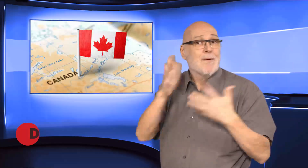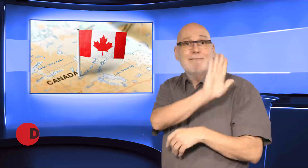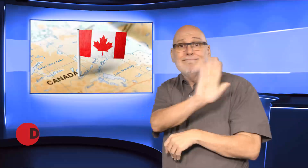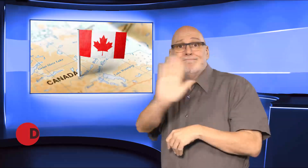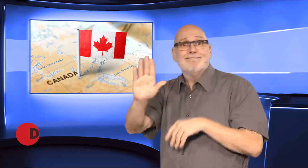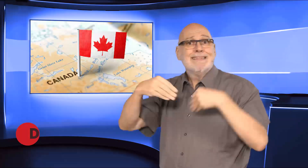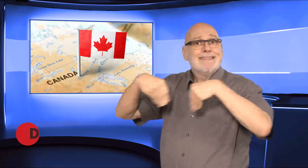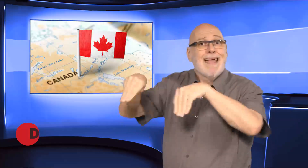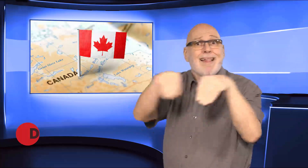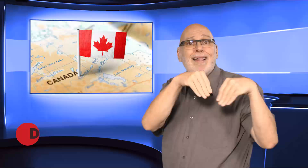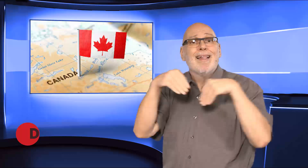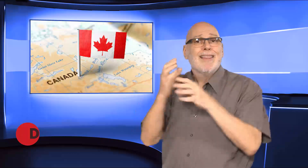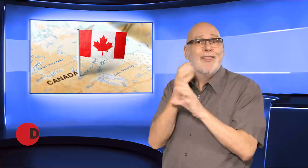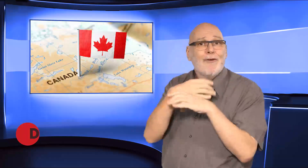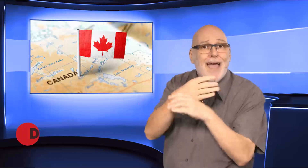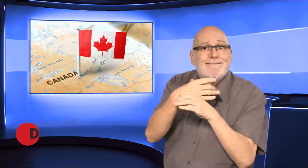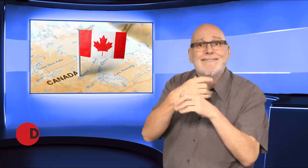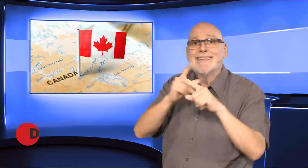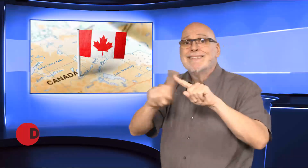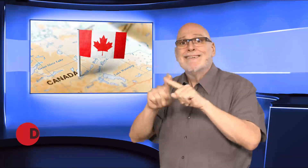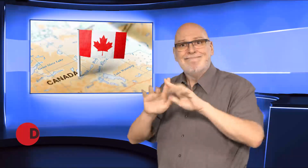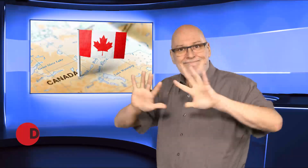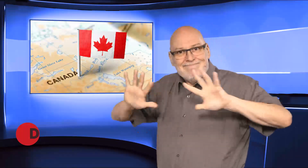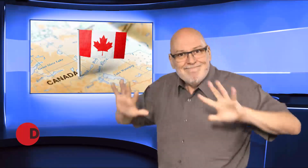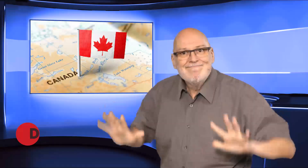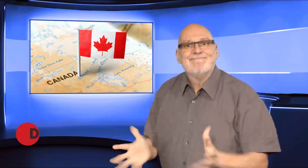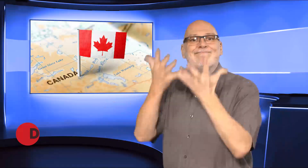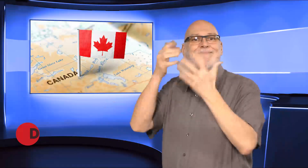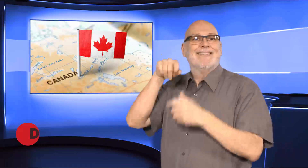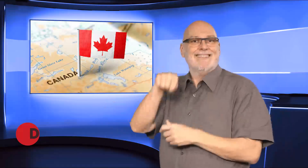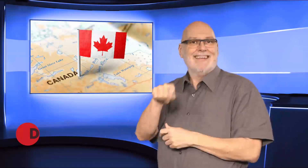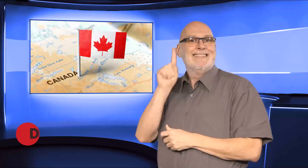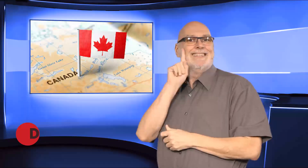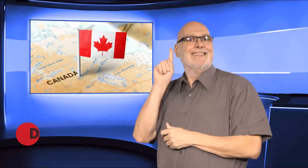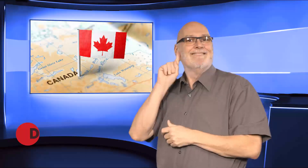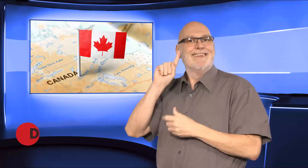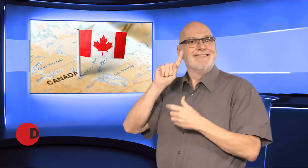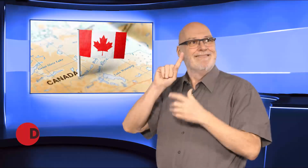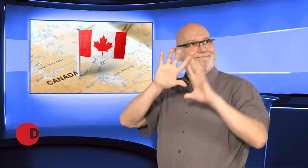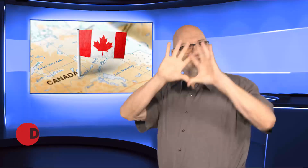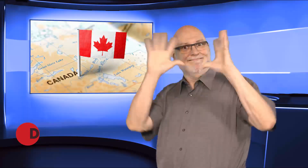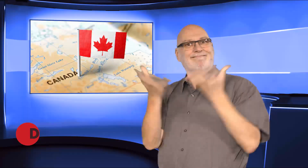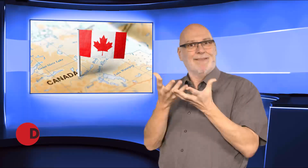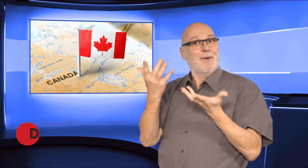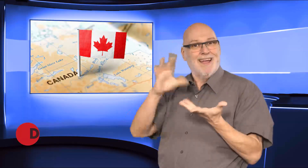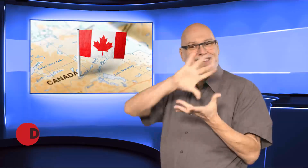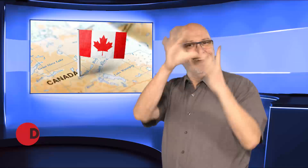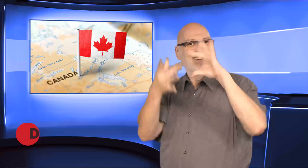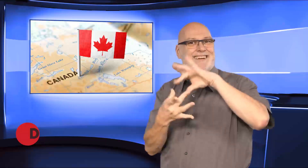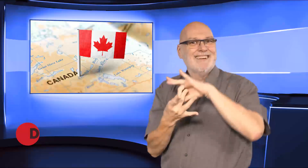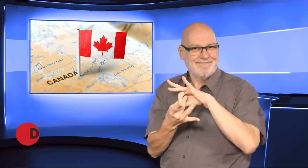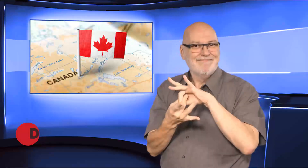or sell their crafts to strengthen the Deaf Ecosystem!